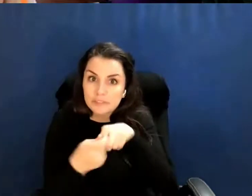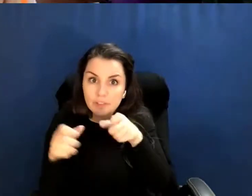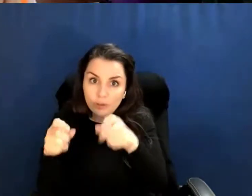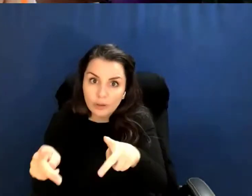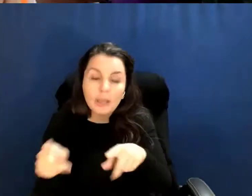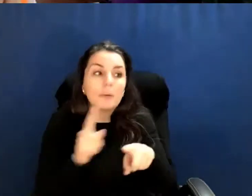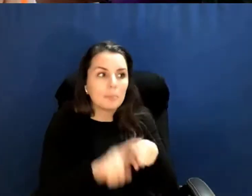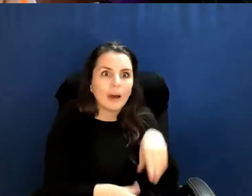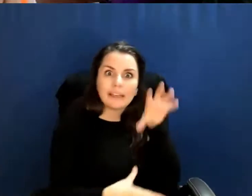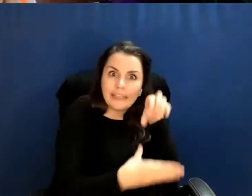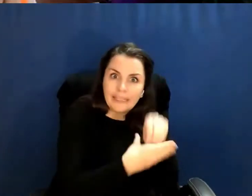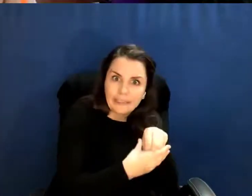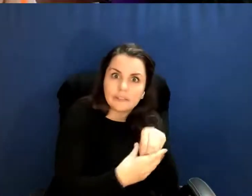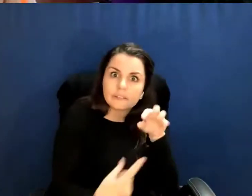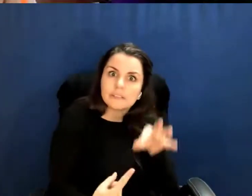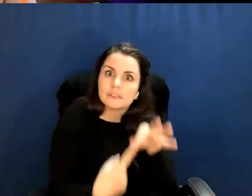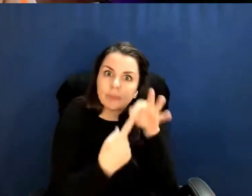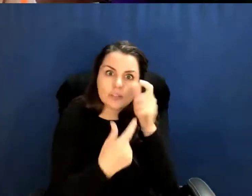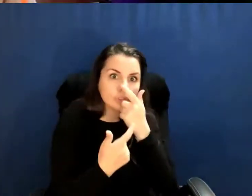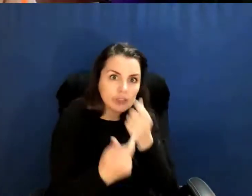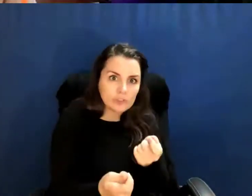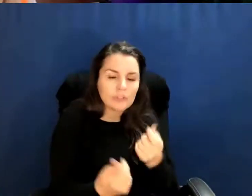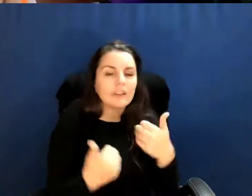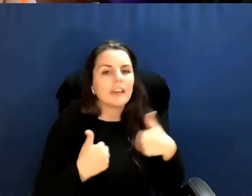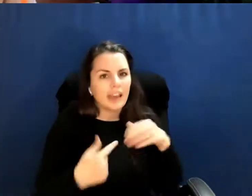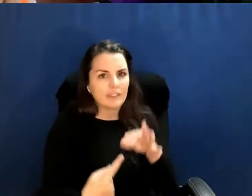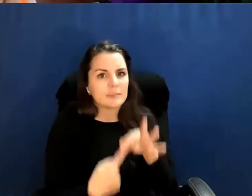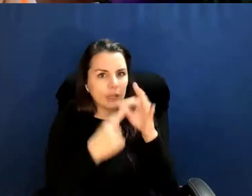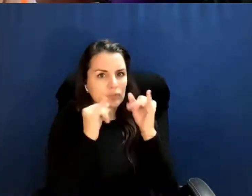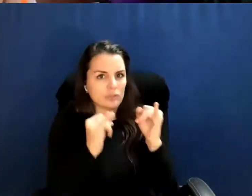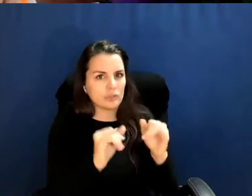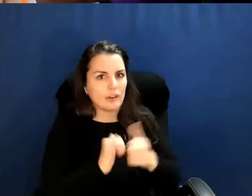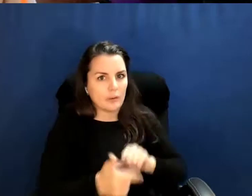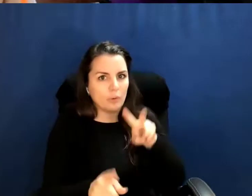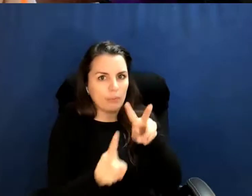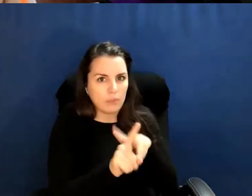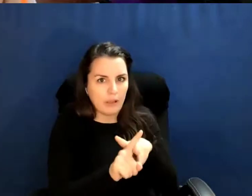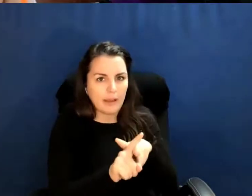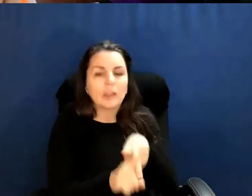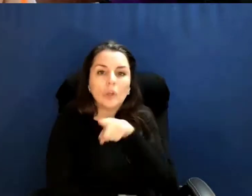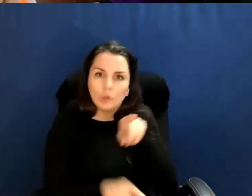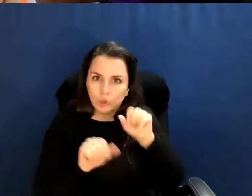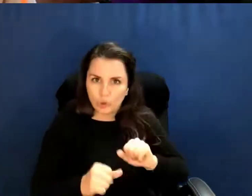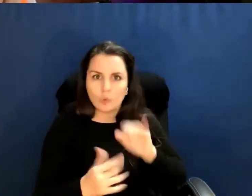on how to apply targeting that notice, then you still can get that application in.